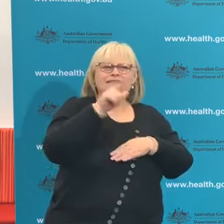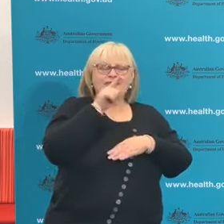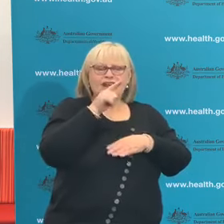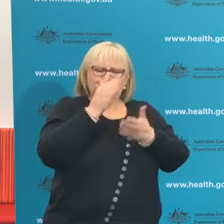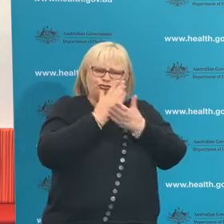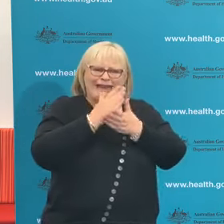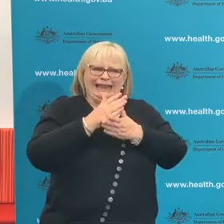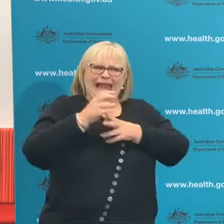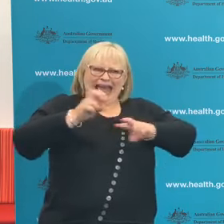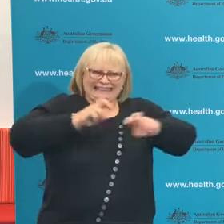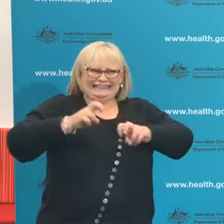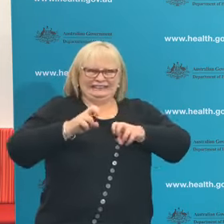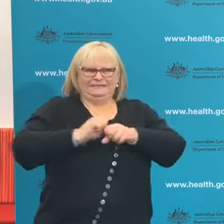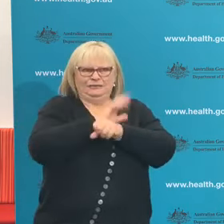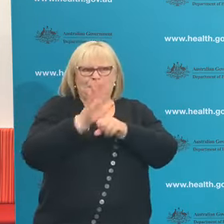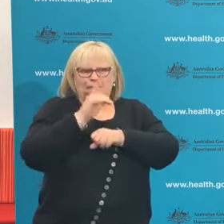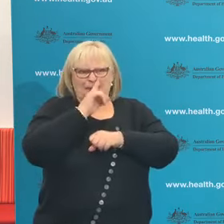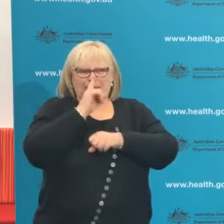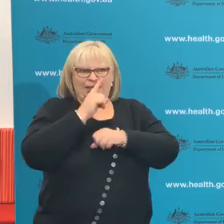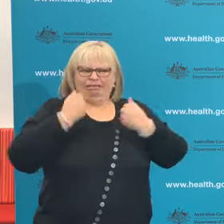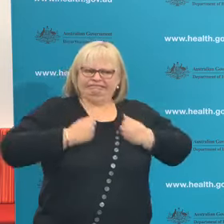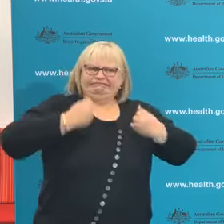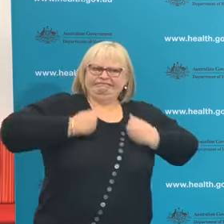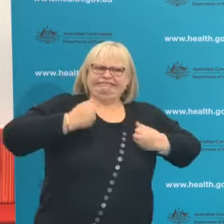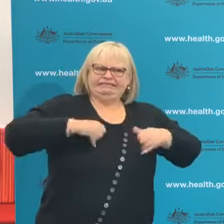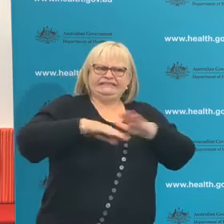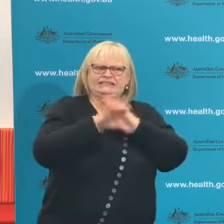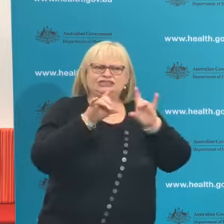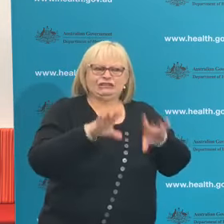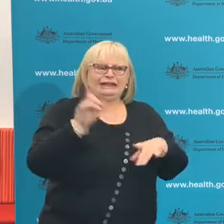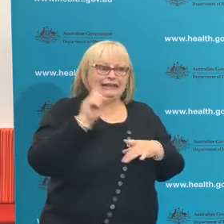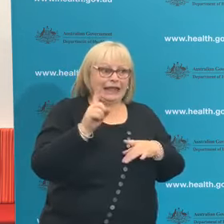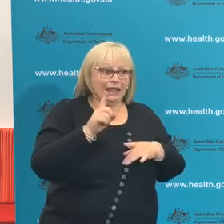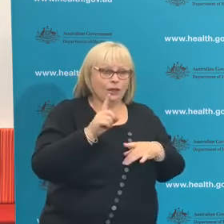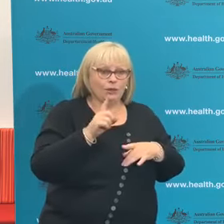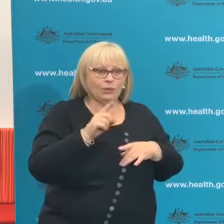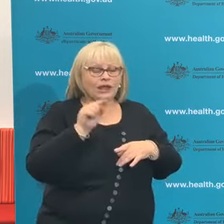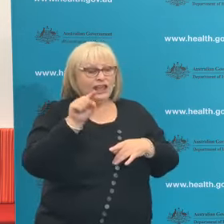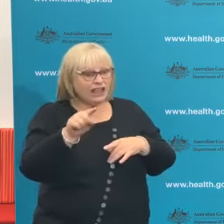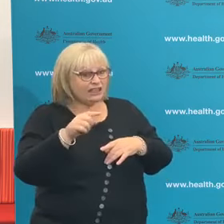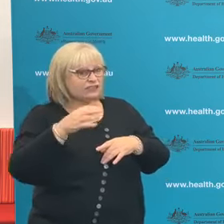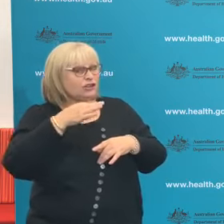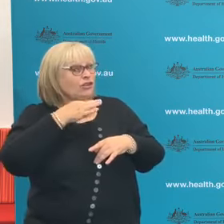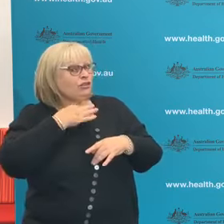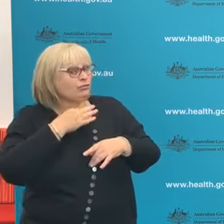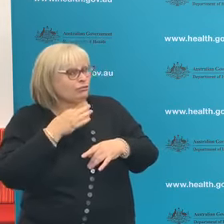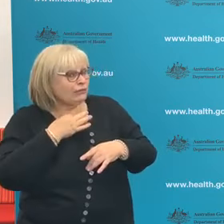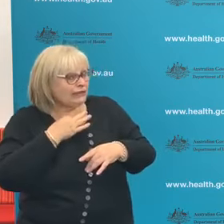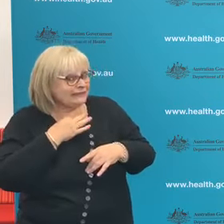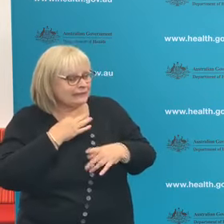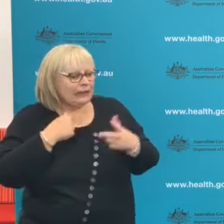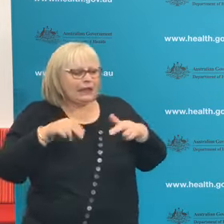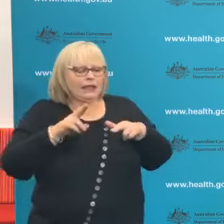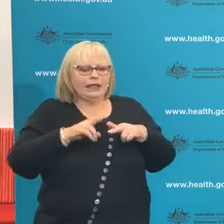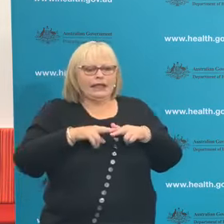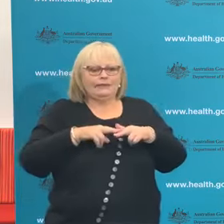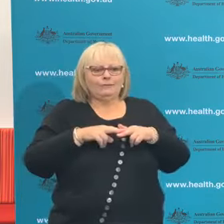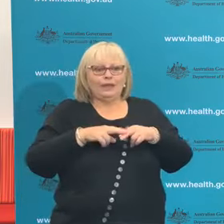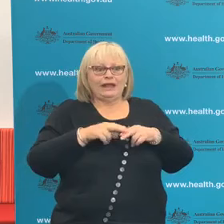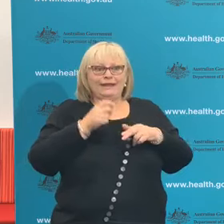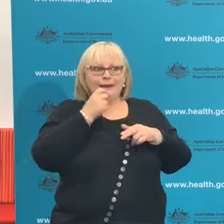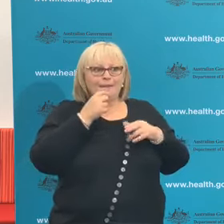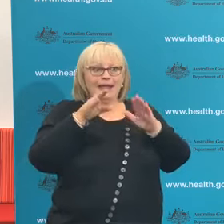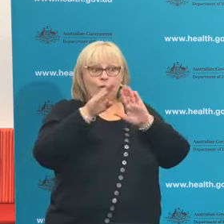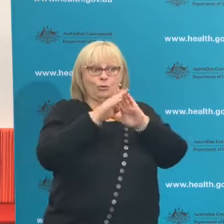If there is that number there, is the risk of reopening and releasing restrictions low?